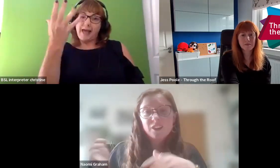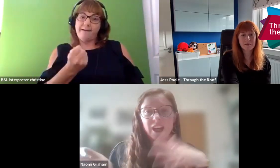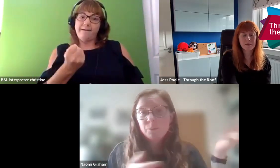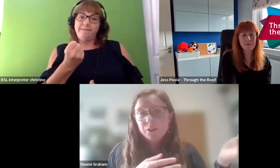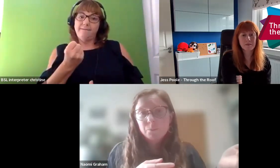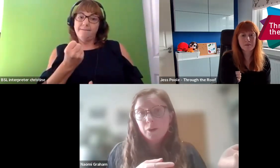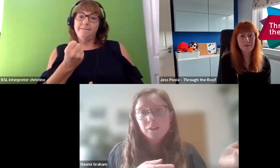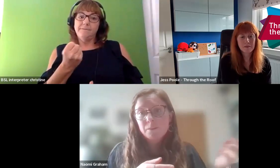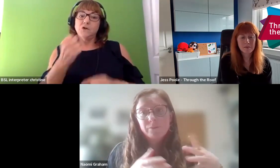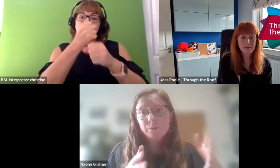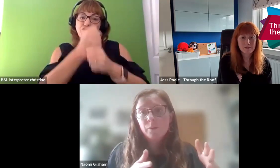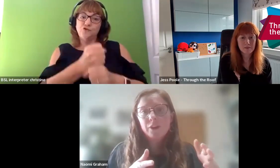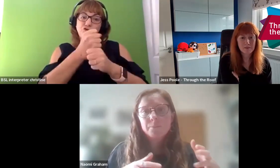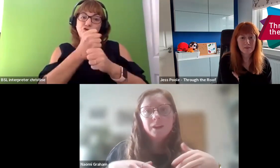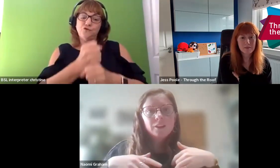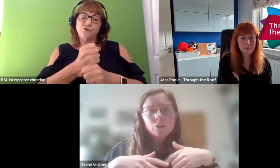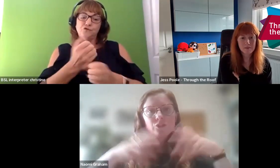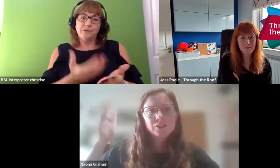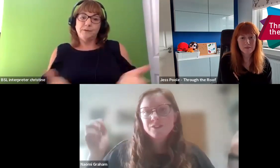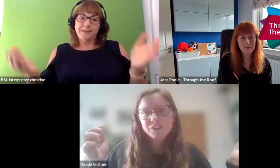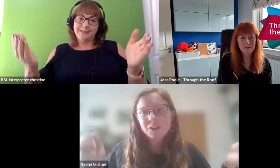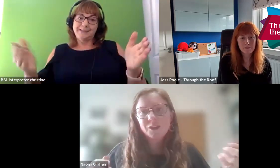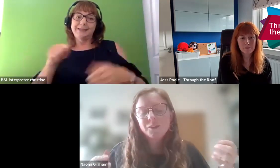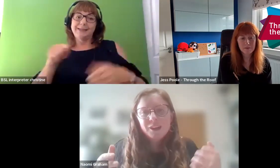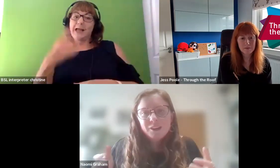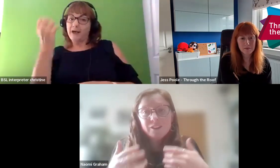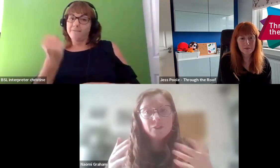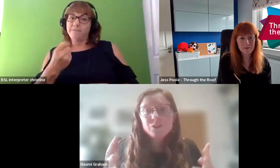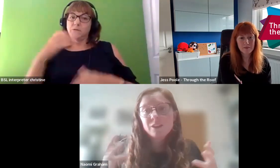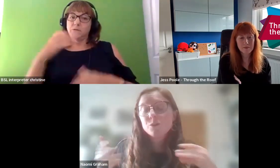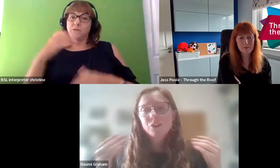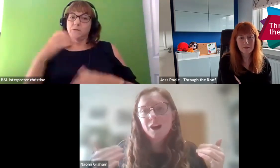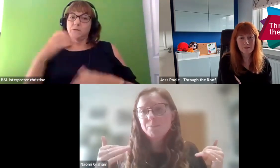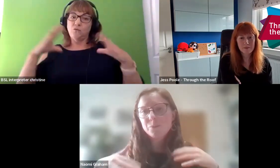church, anyone can borrow them if they want them. Not just you know there, are there's all times